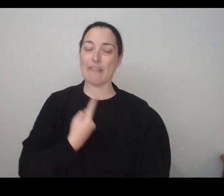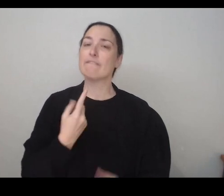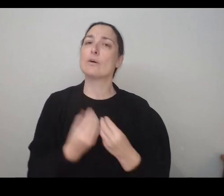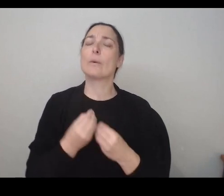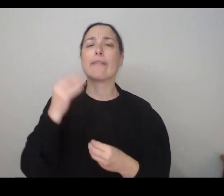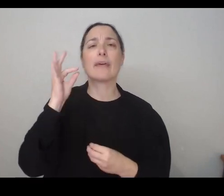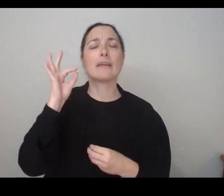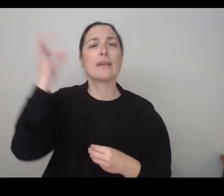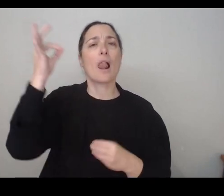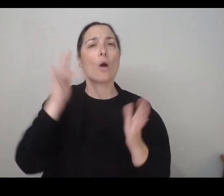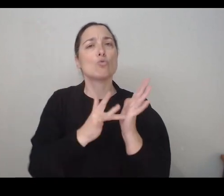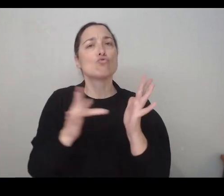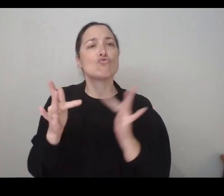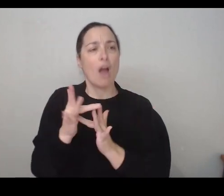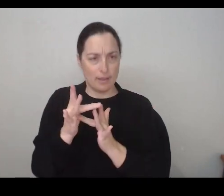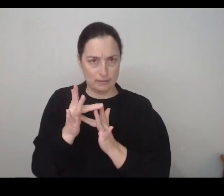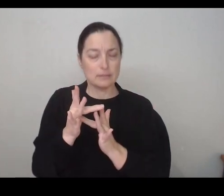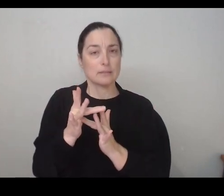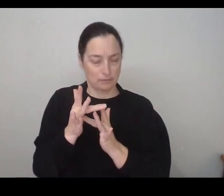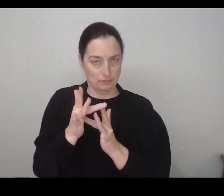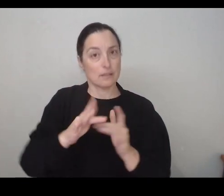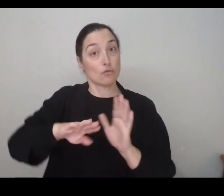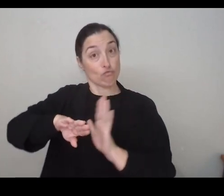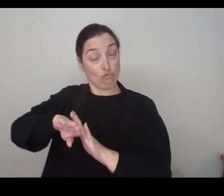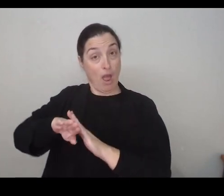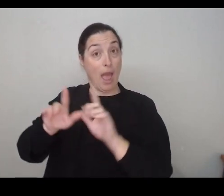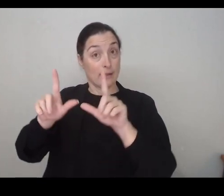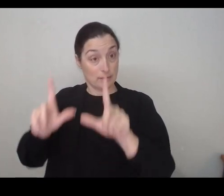and on the right, the painting from Sao Paulo,